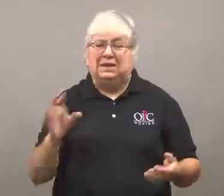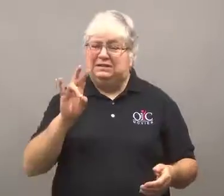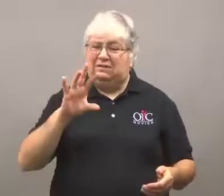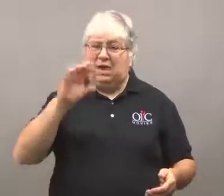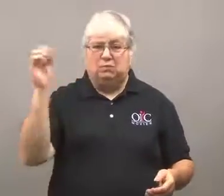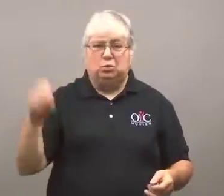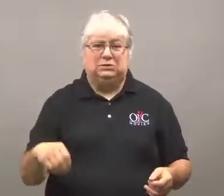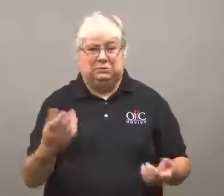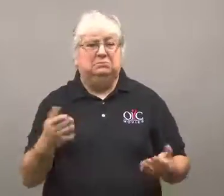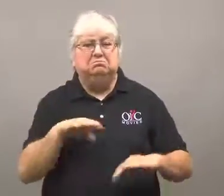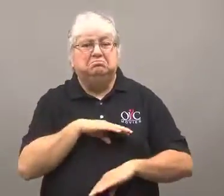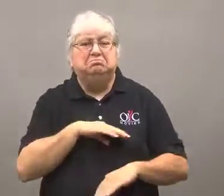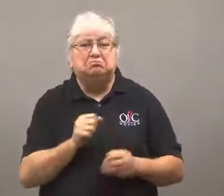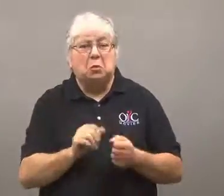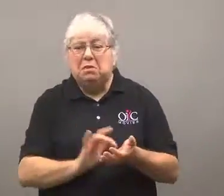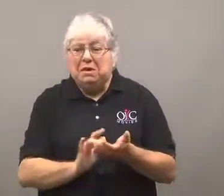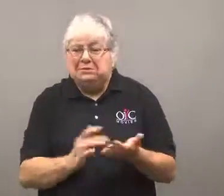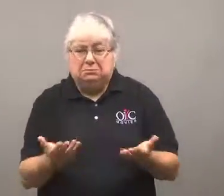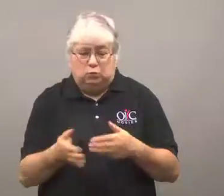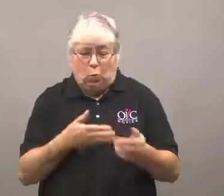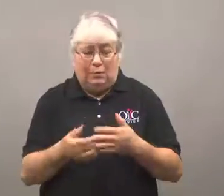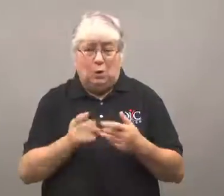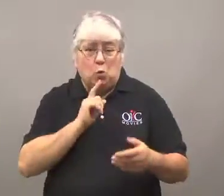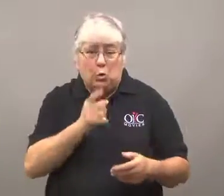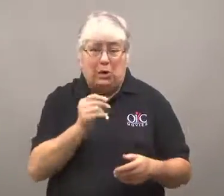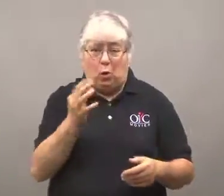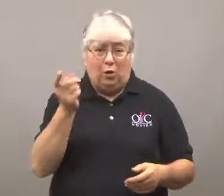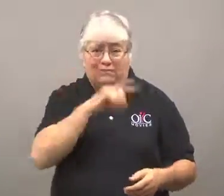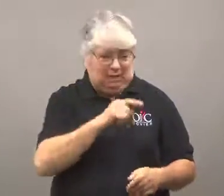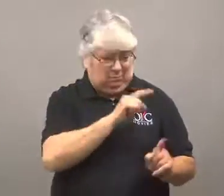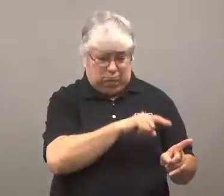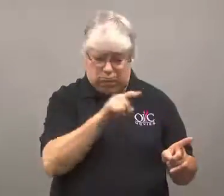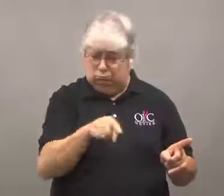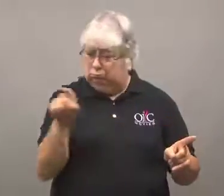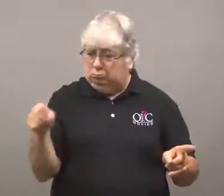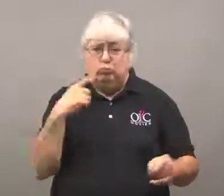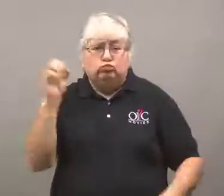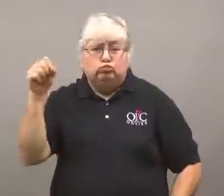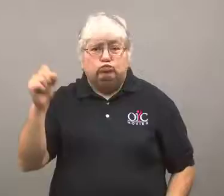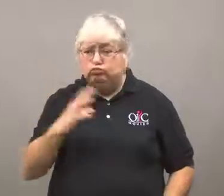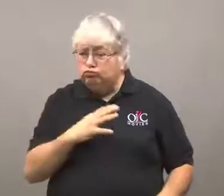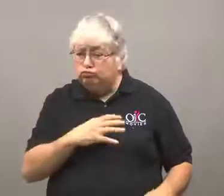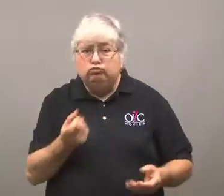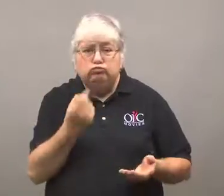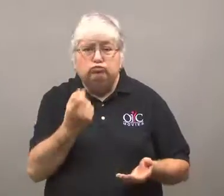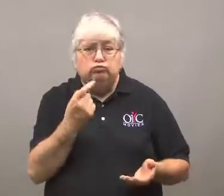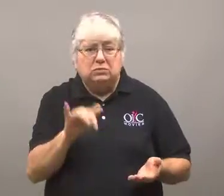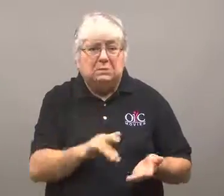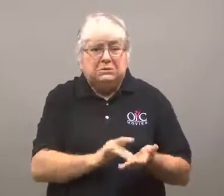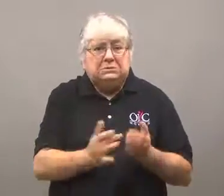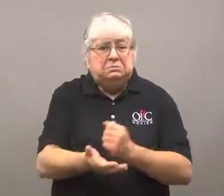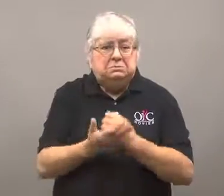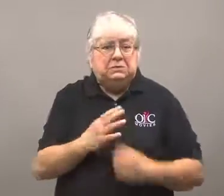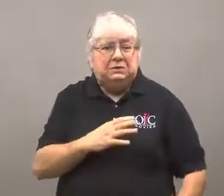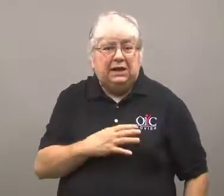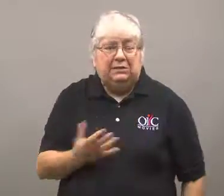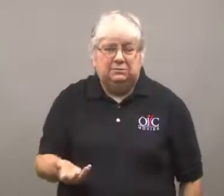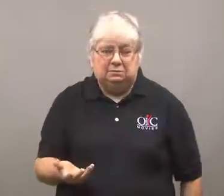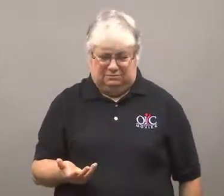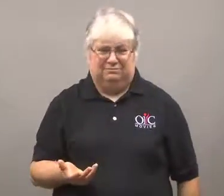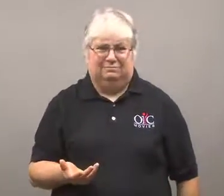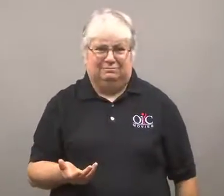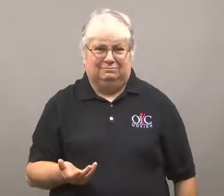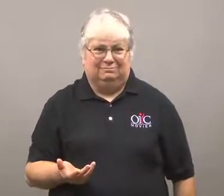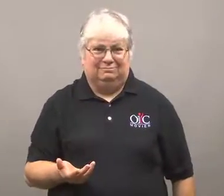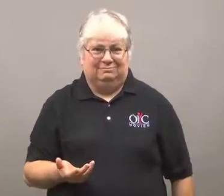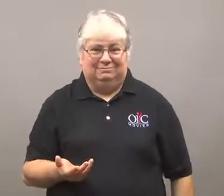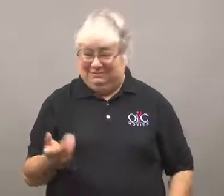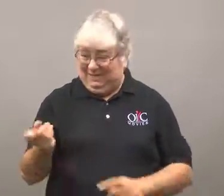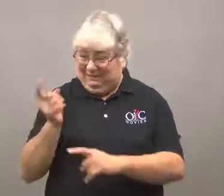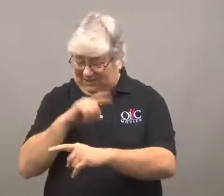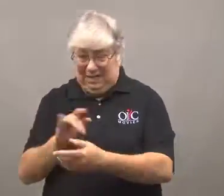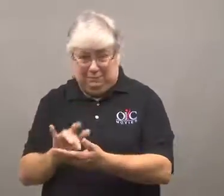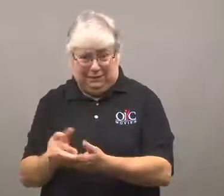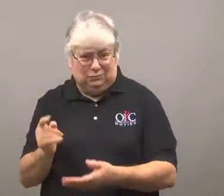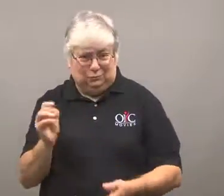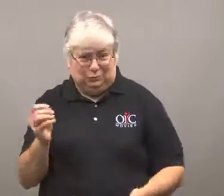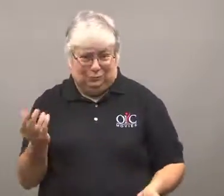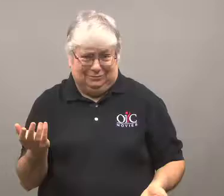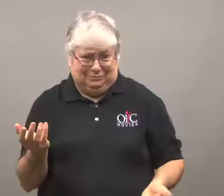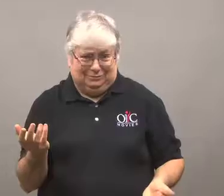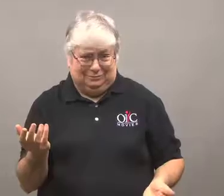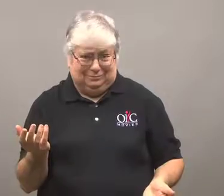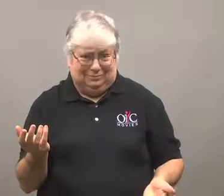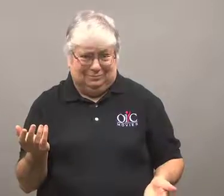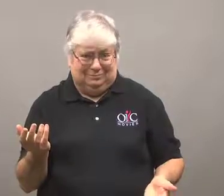75% of all three groups were satisfied with the medication, whether it was real or not.